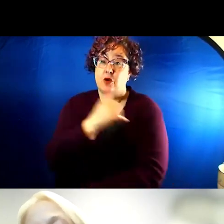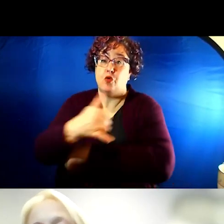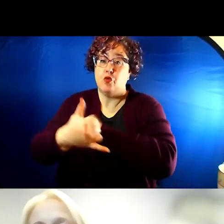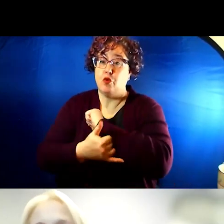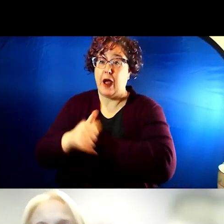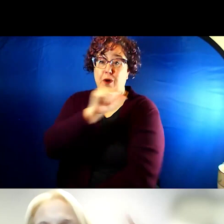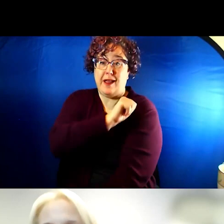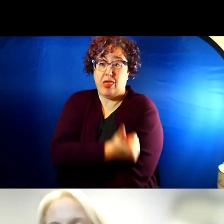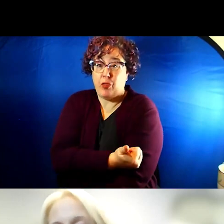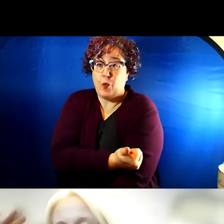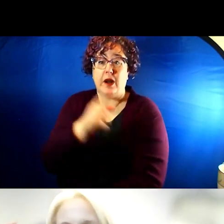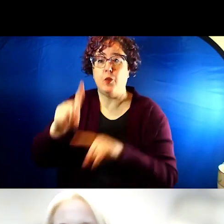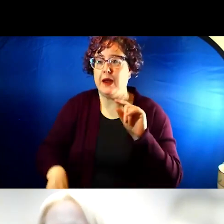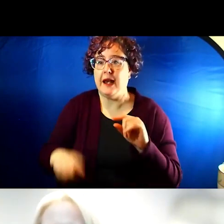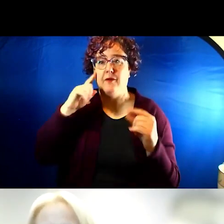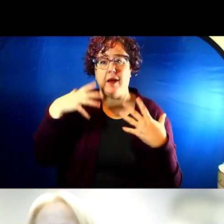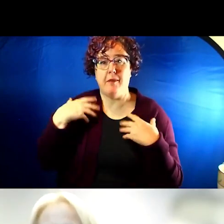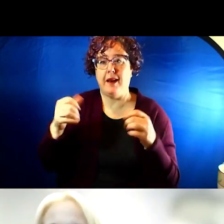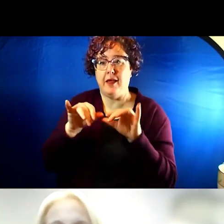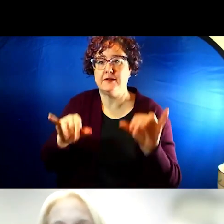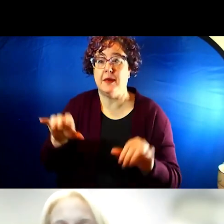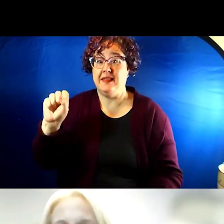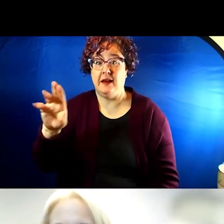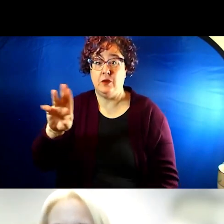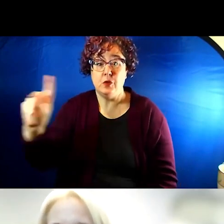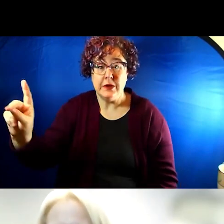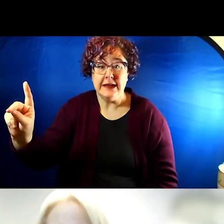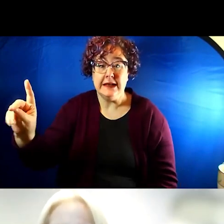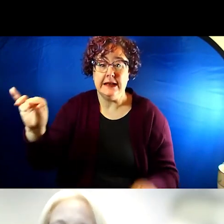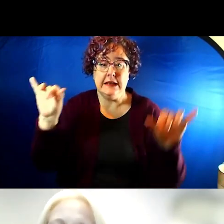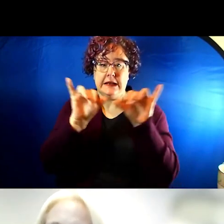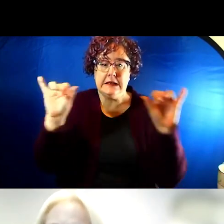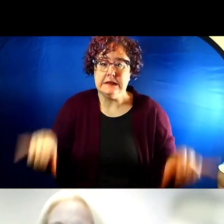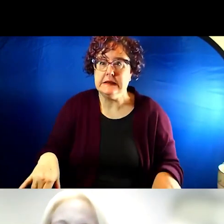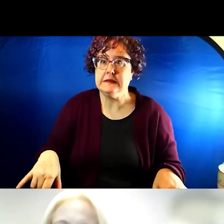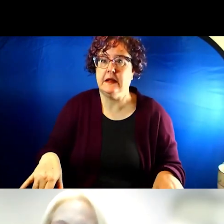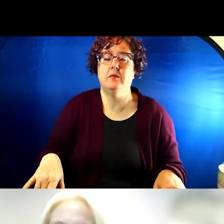WE CANNOT LET IT BE A SUD SYSTEM. IT IS A BEHAVIORAL HEALTH CRISIS SYSTEM.